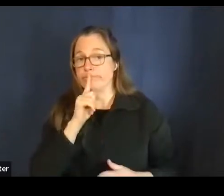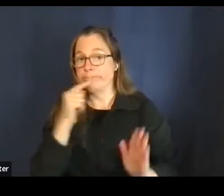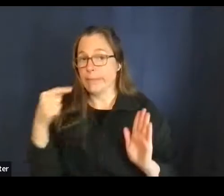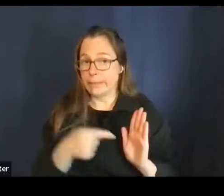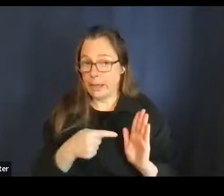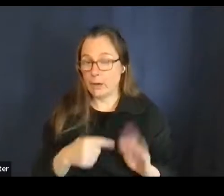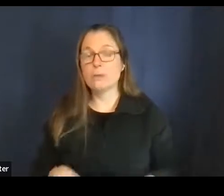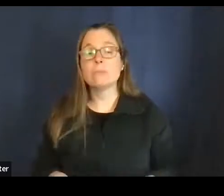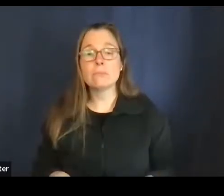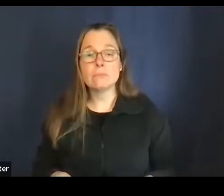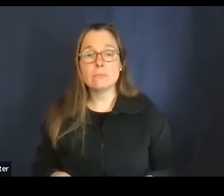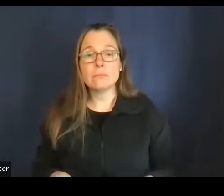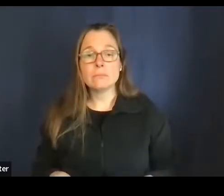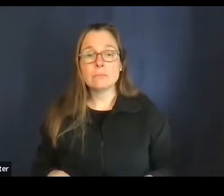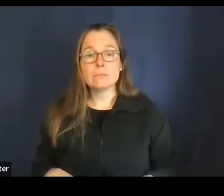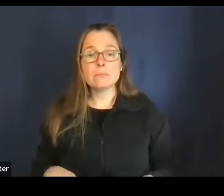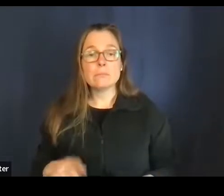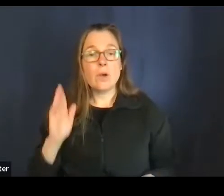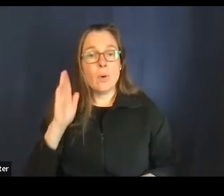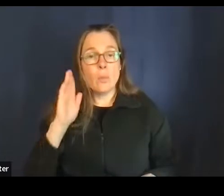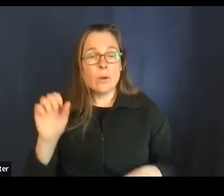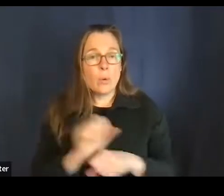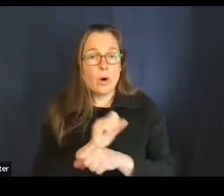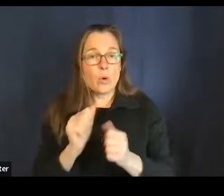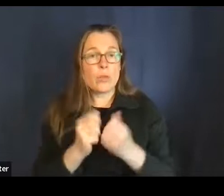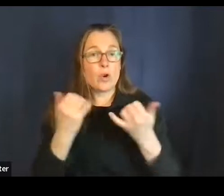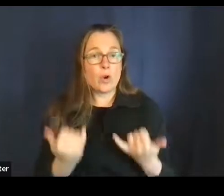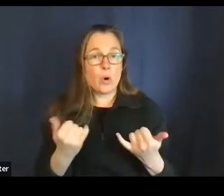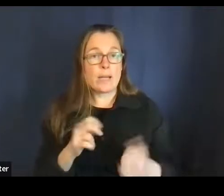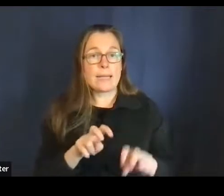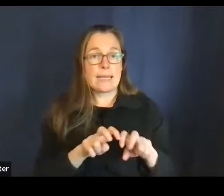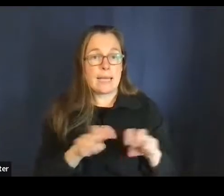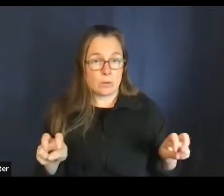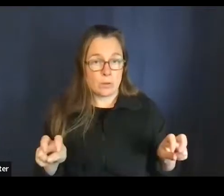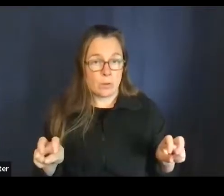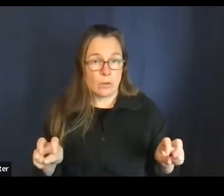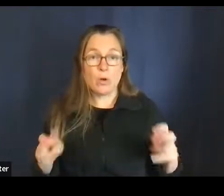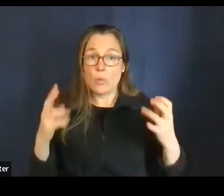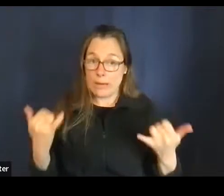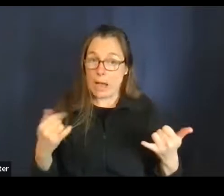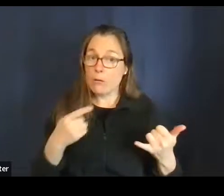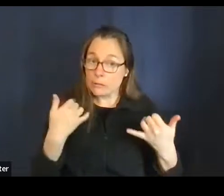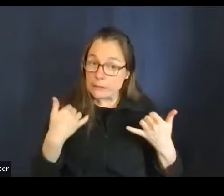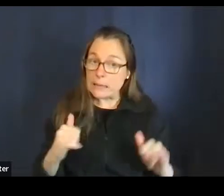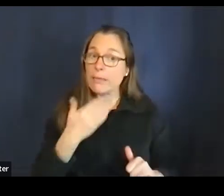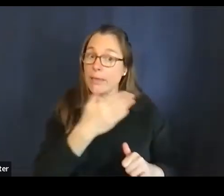then we will have to work with the City Council. The current city council, don't forget, is still in office and will be there